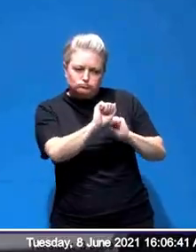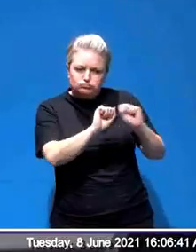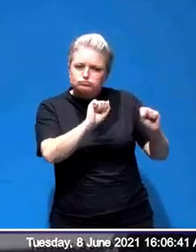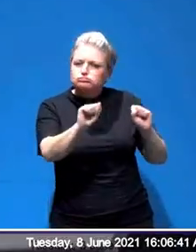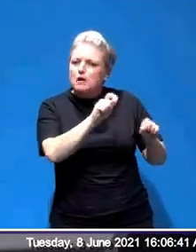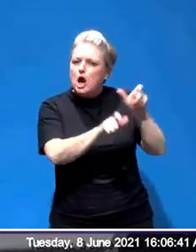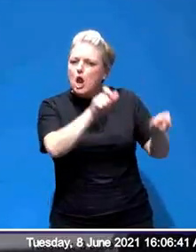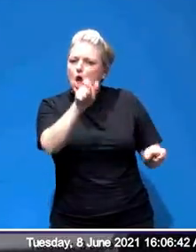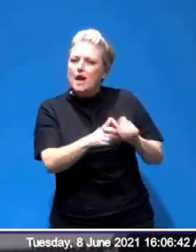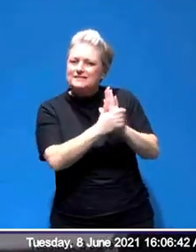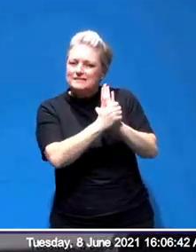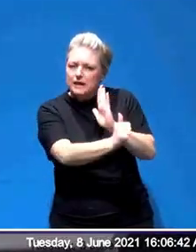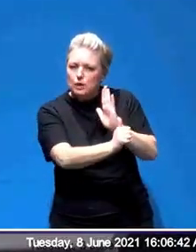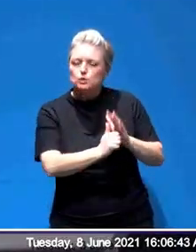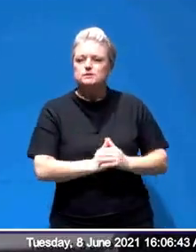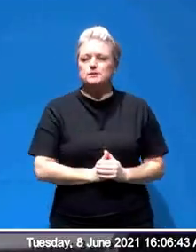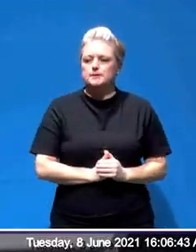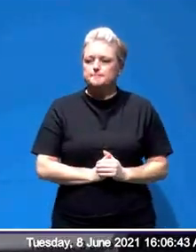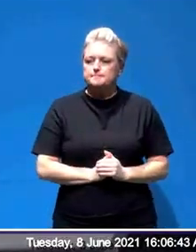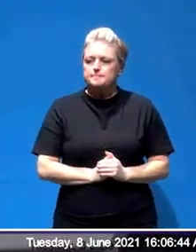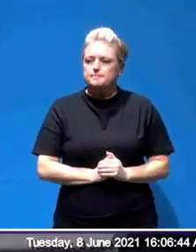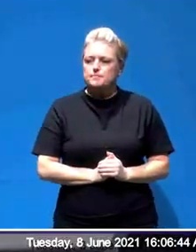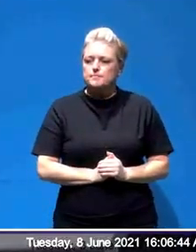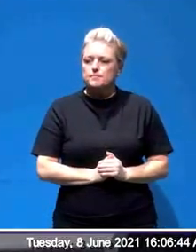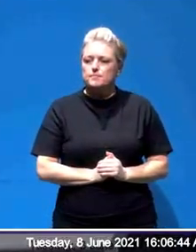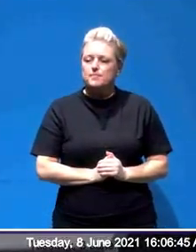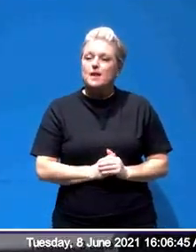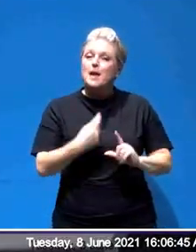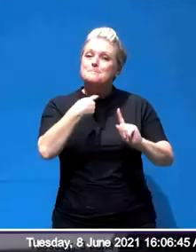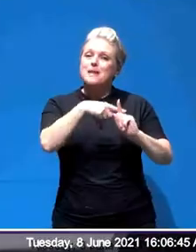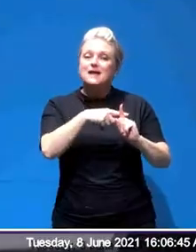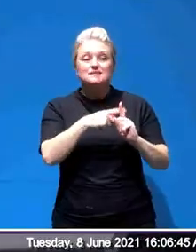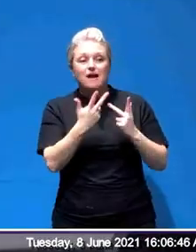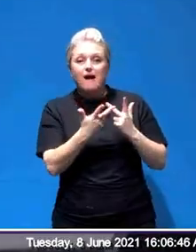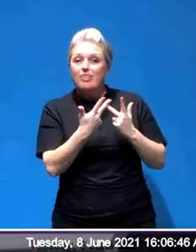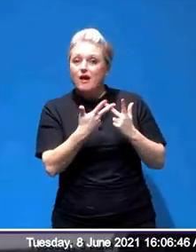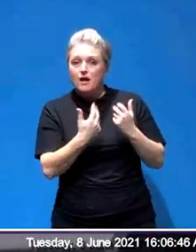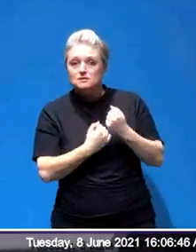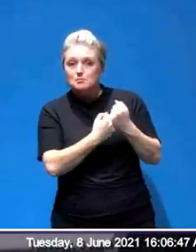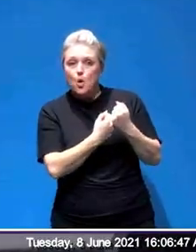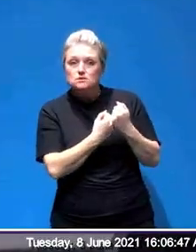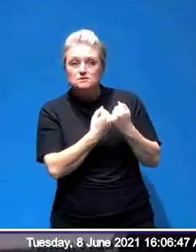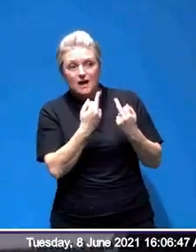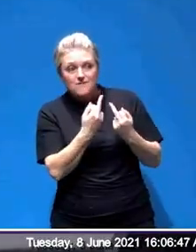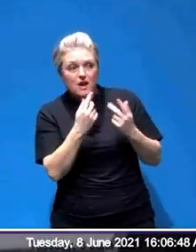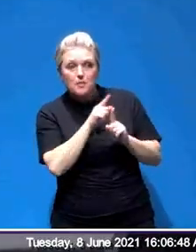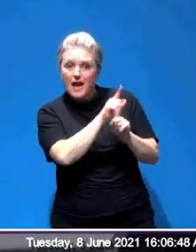other supports for clients as well. So, external advocacy, external community engagement.